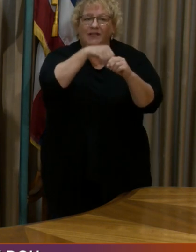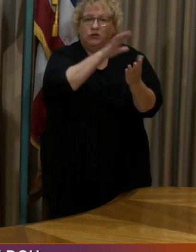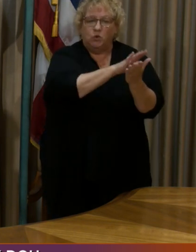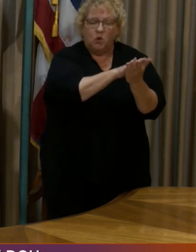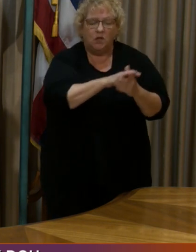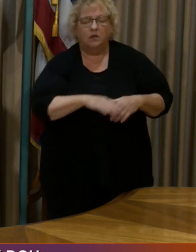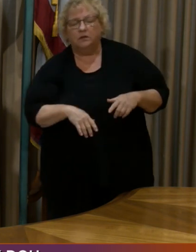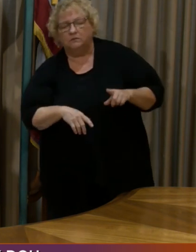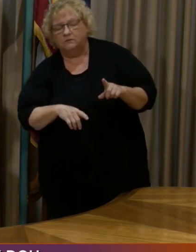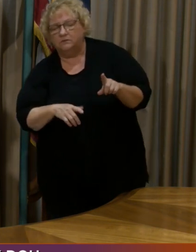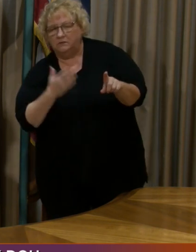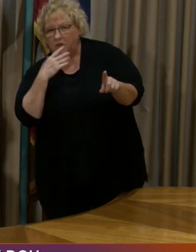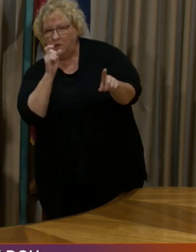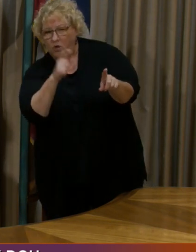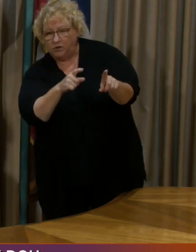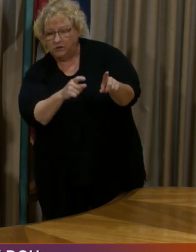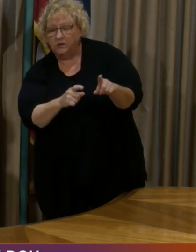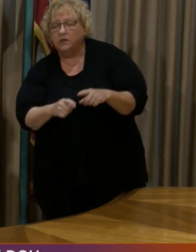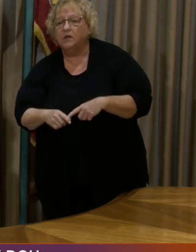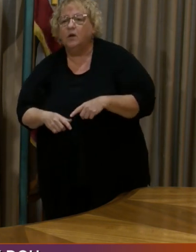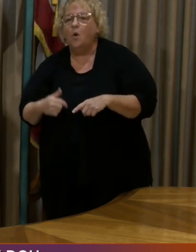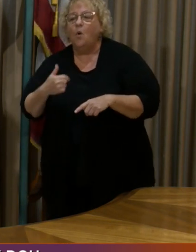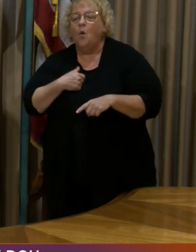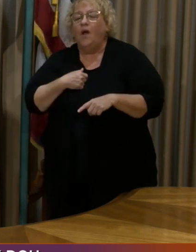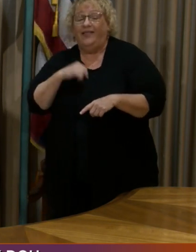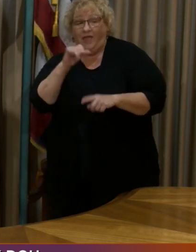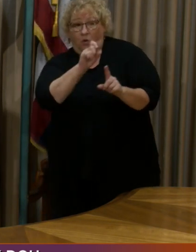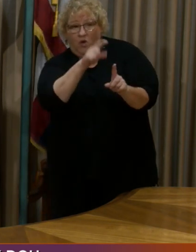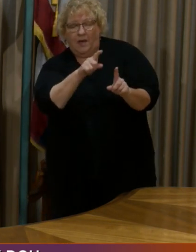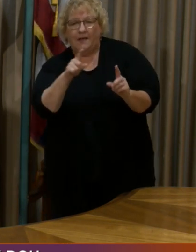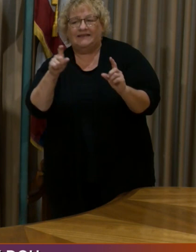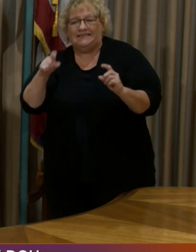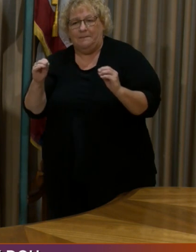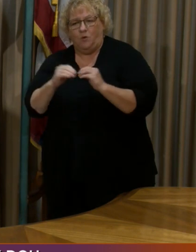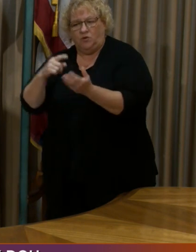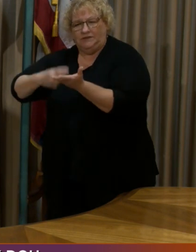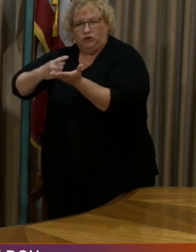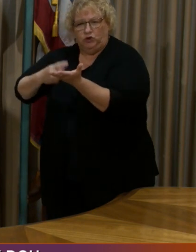THE OF SPECIFICITY SPECIFICITY? SO SIOBHAN, THANK YOU FOR THAT QUESTION.